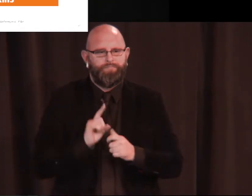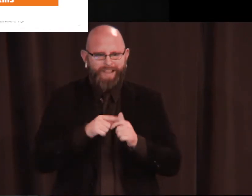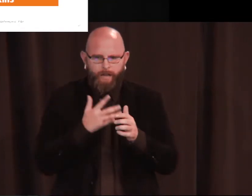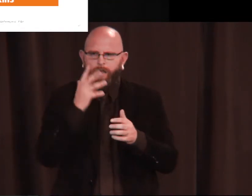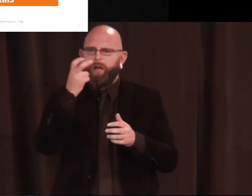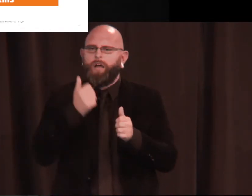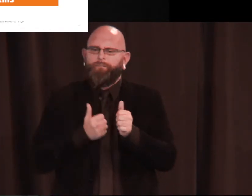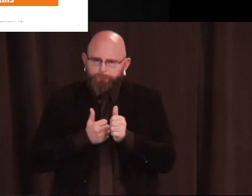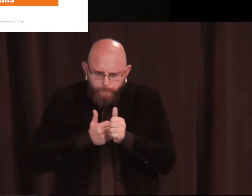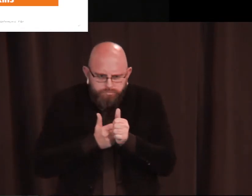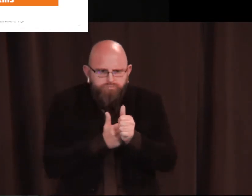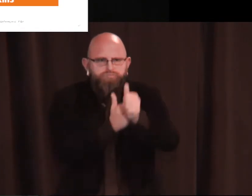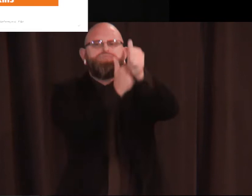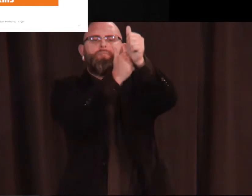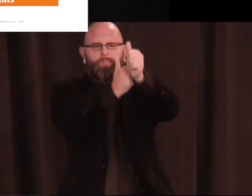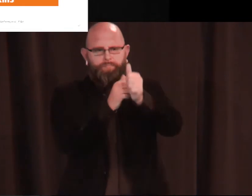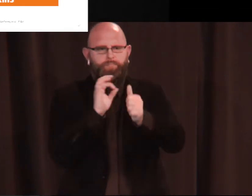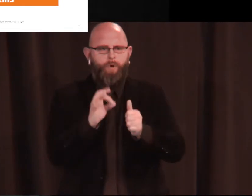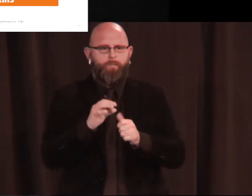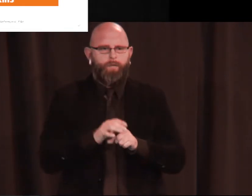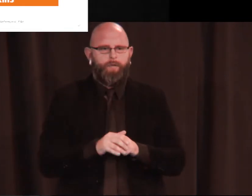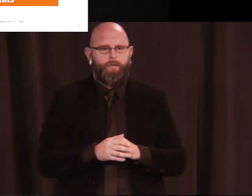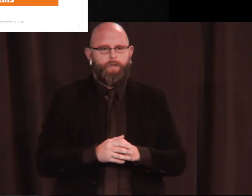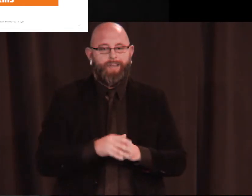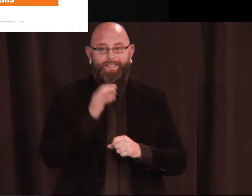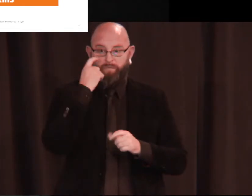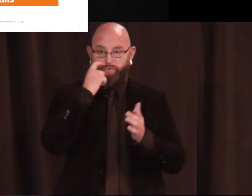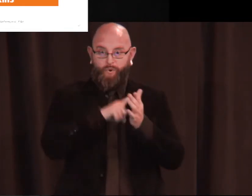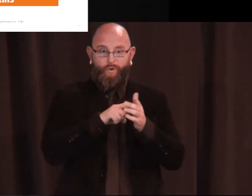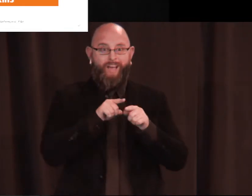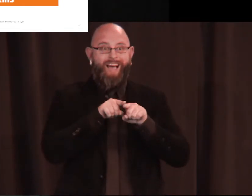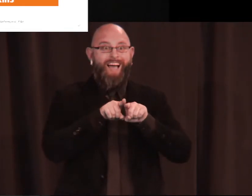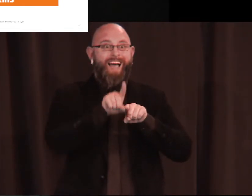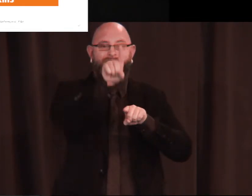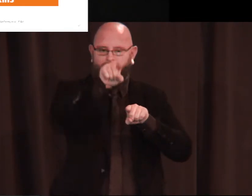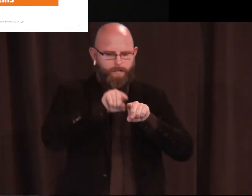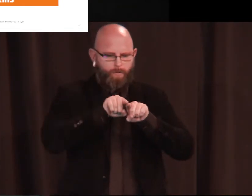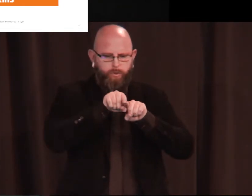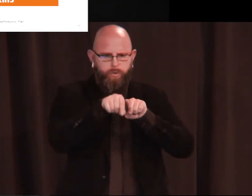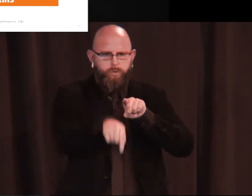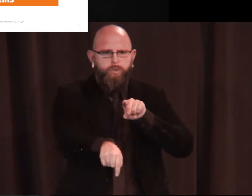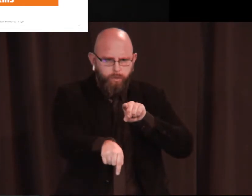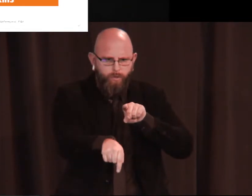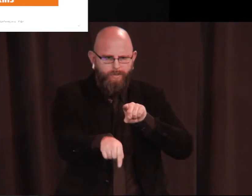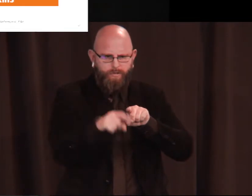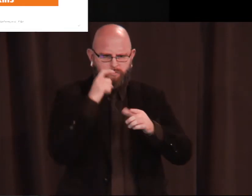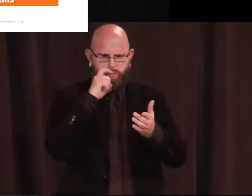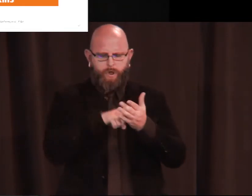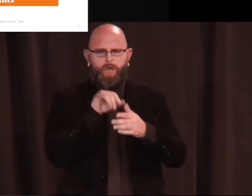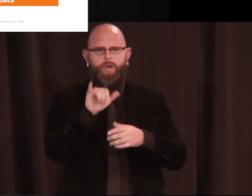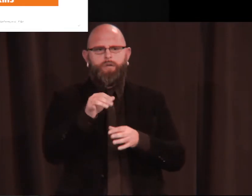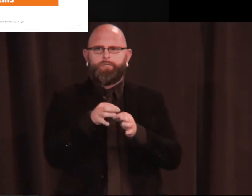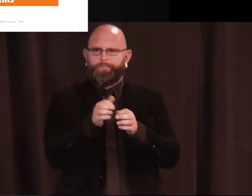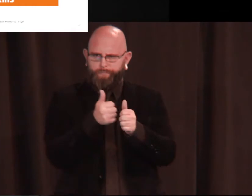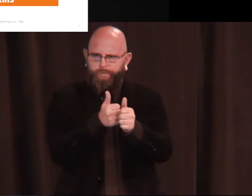If you see lines that are sloping down, that means that the children are falling further behind, so they're making less progress than we would